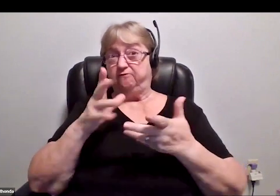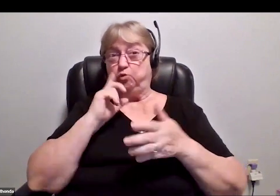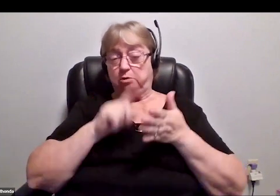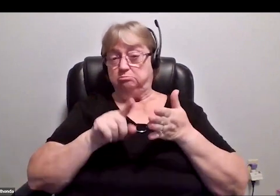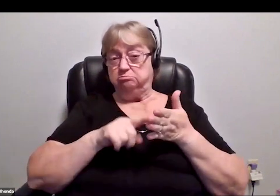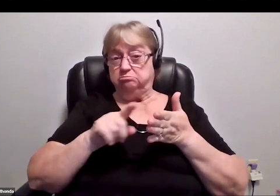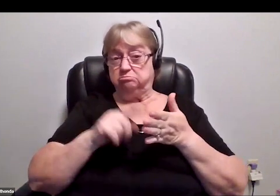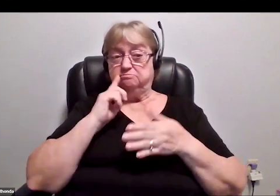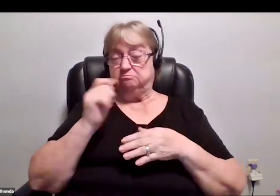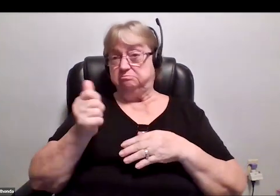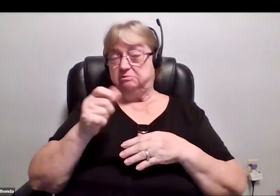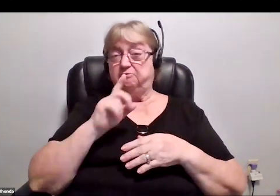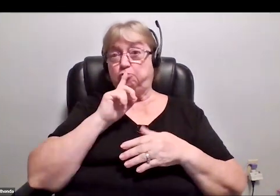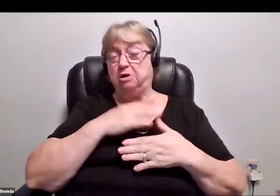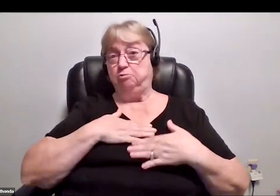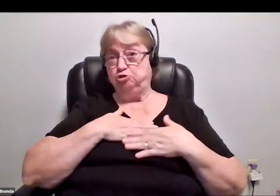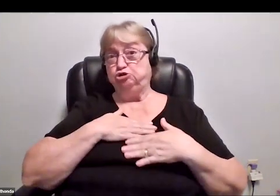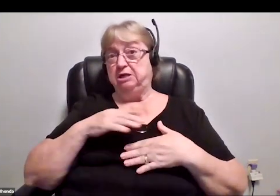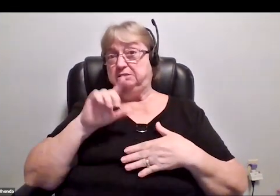I really appreciate the work that TL Lewis puts